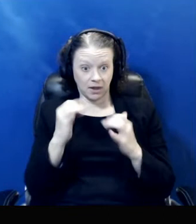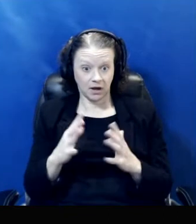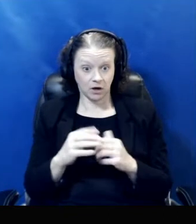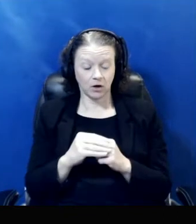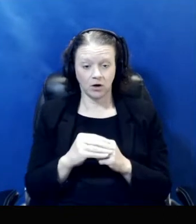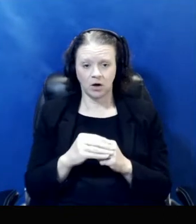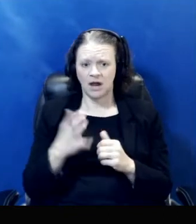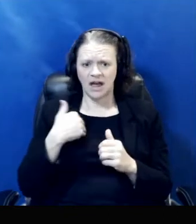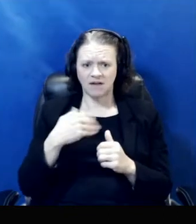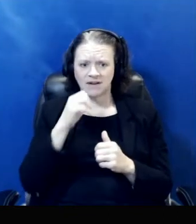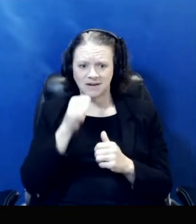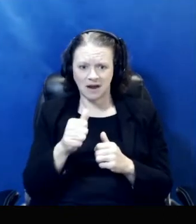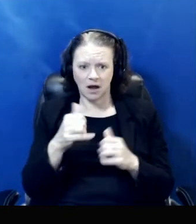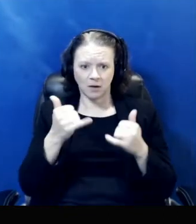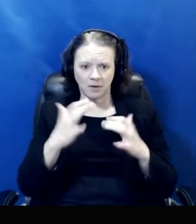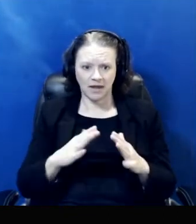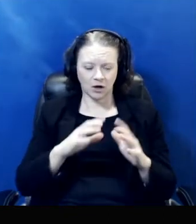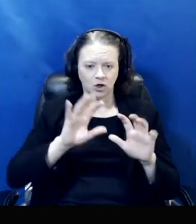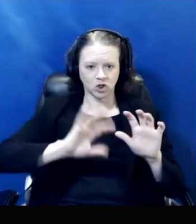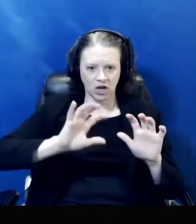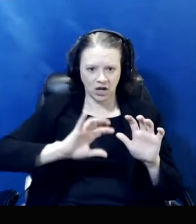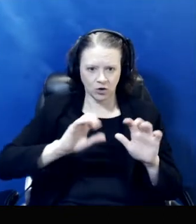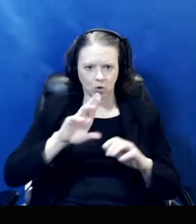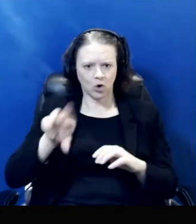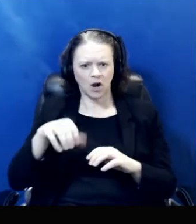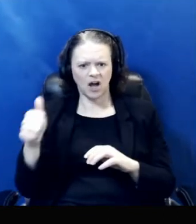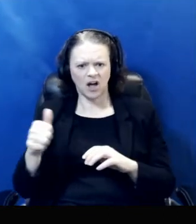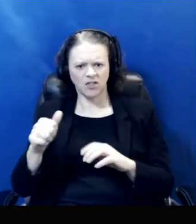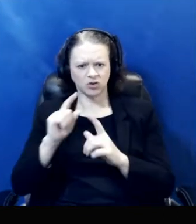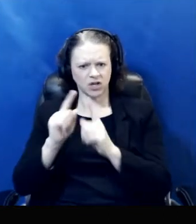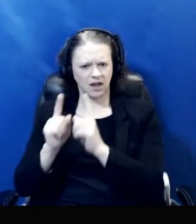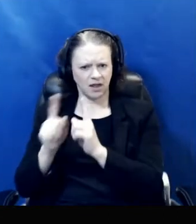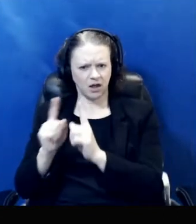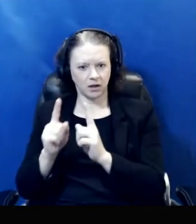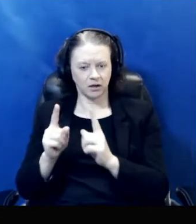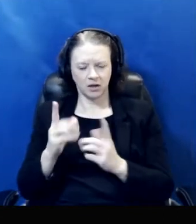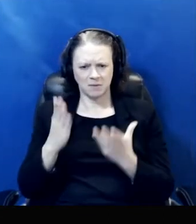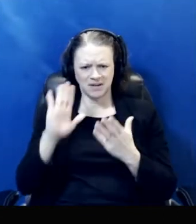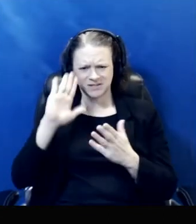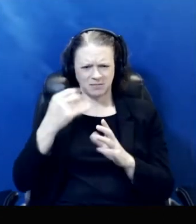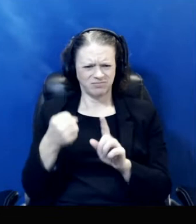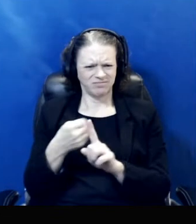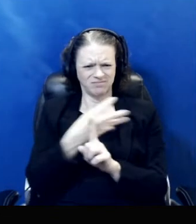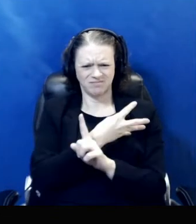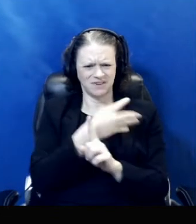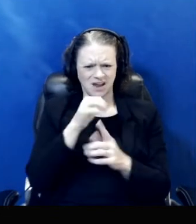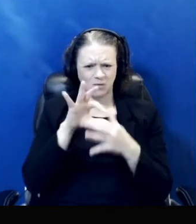Which may seem unrelated to audio customization, but we know that for players who are deaf or